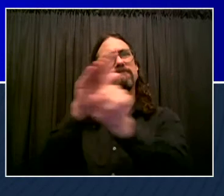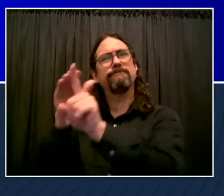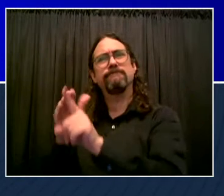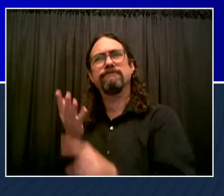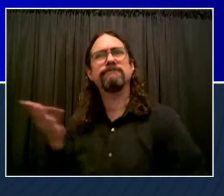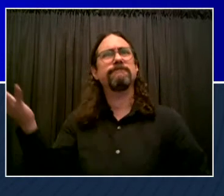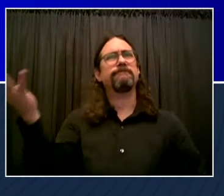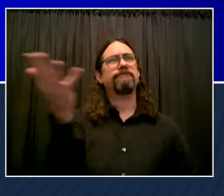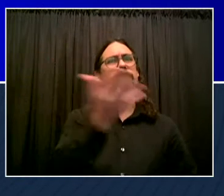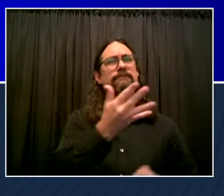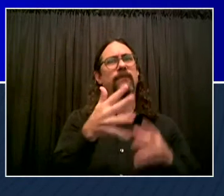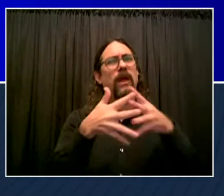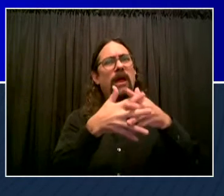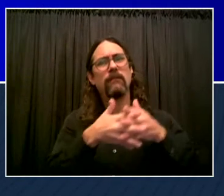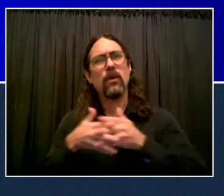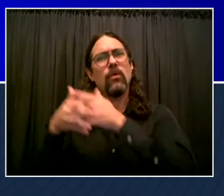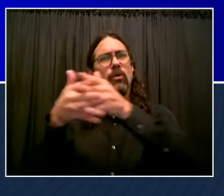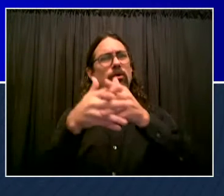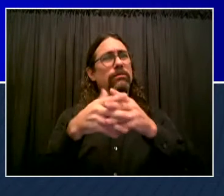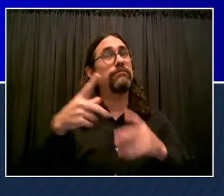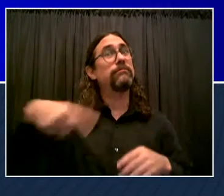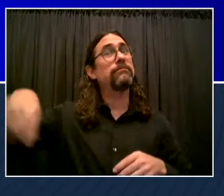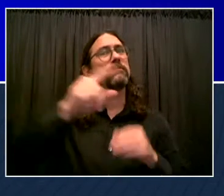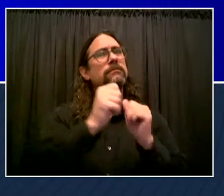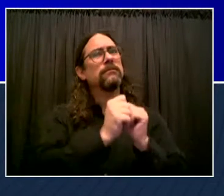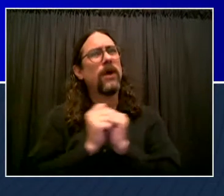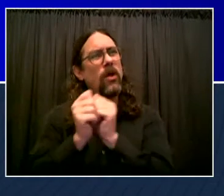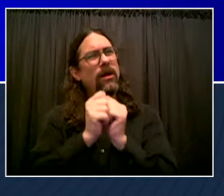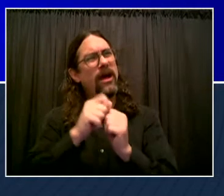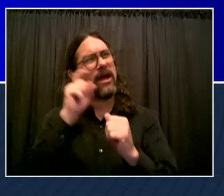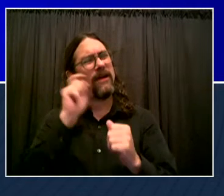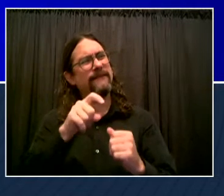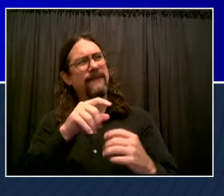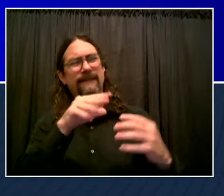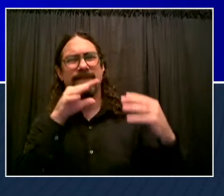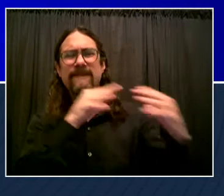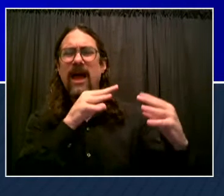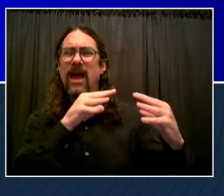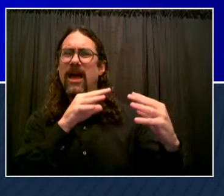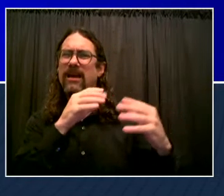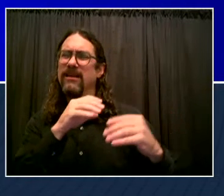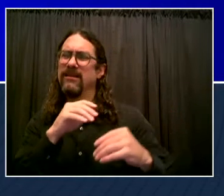CLEAR. THIS WILL BE A MOBILIZATION TO FIGHT AGAINST THIS.